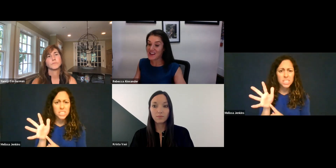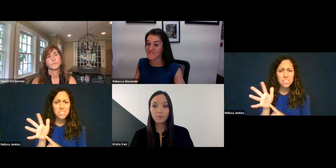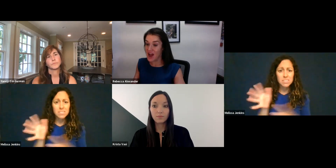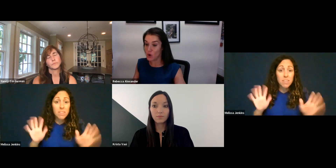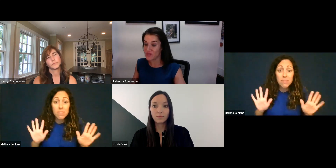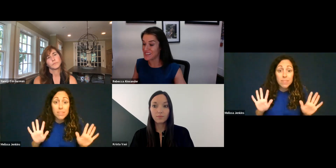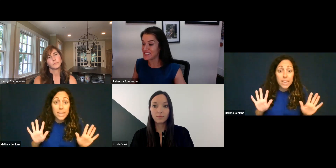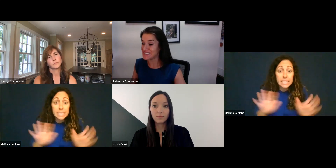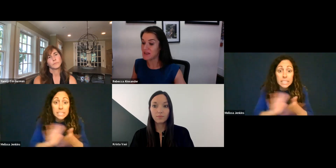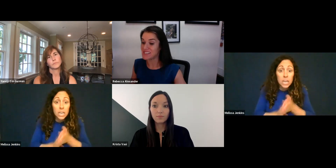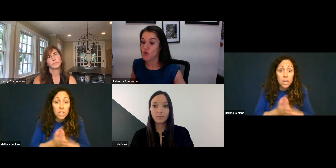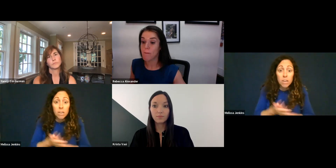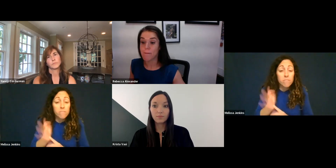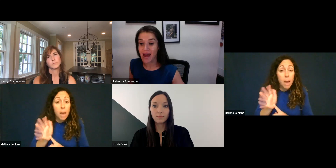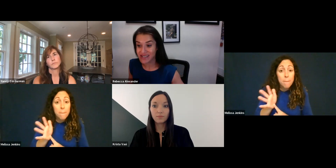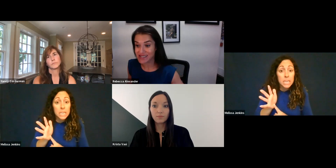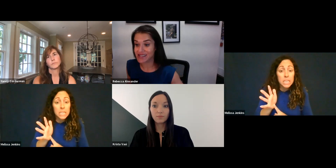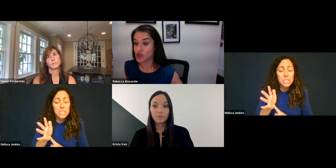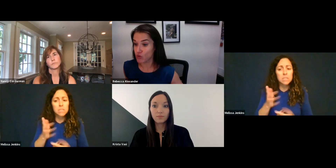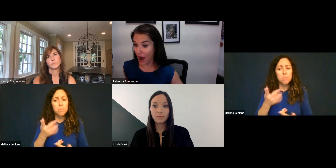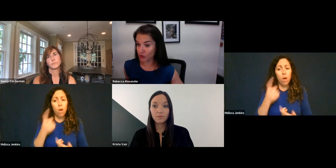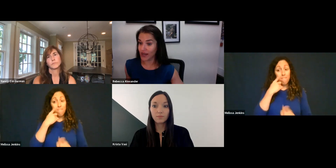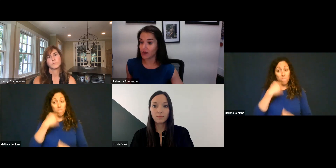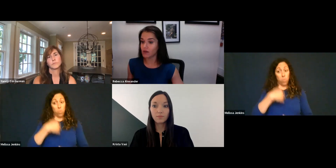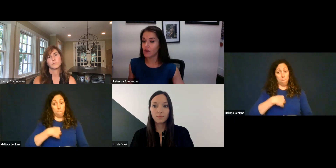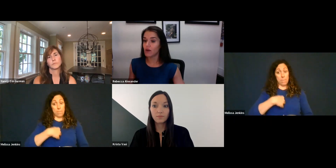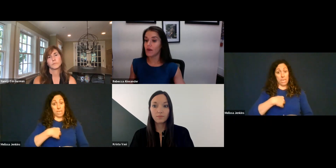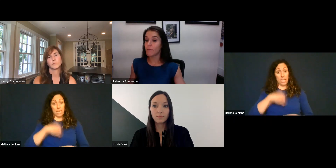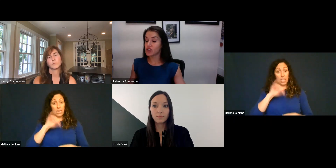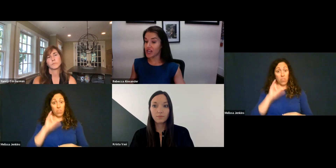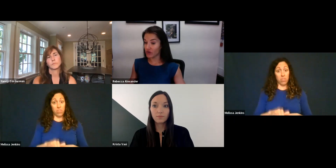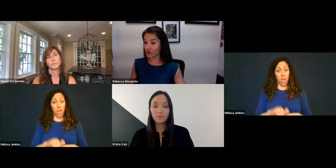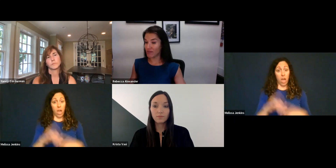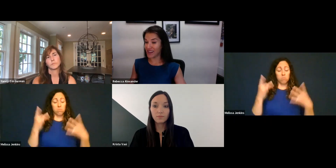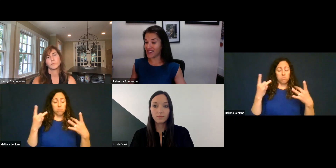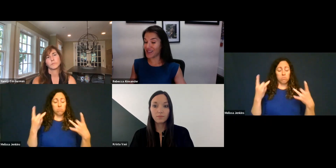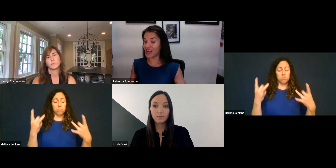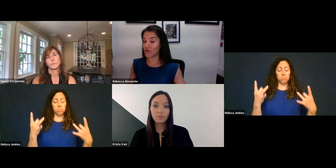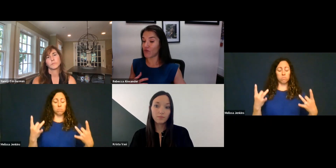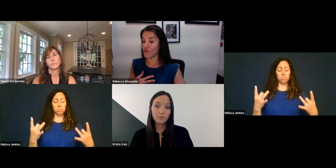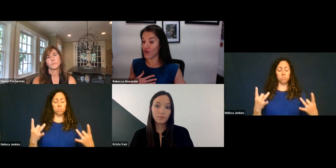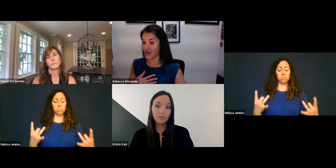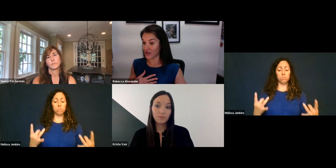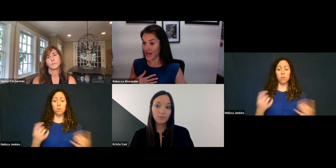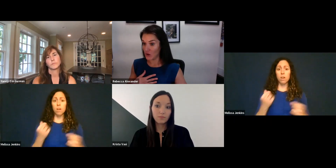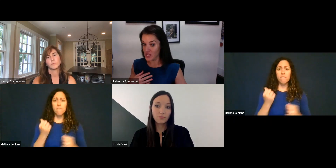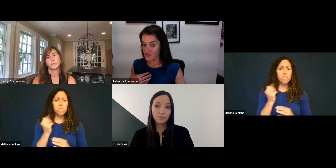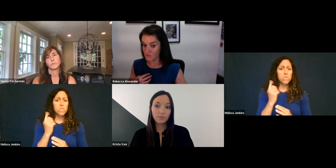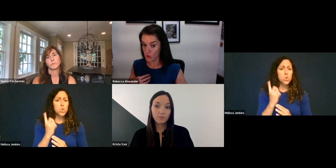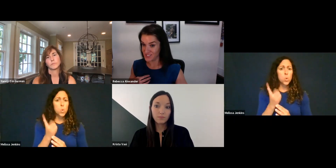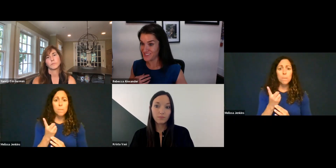have found that it has been tremendously grounding, particularly because it allows us and forces